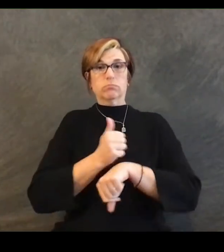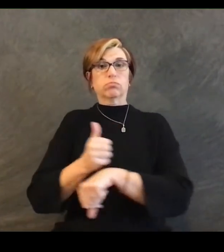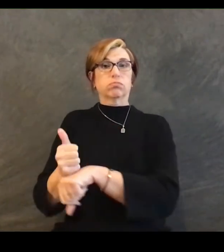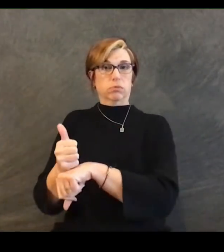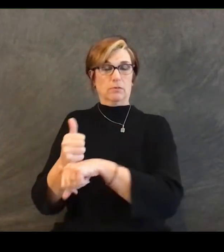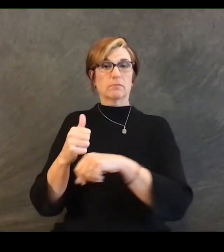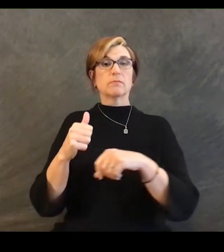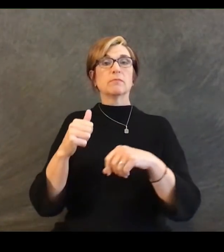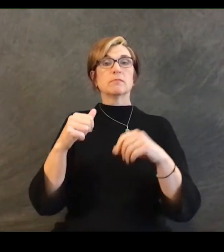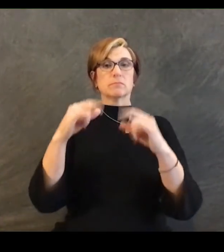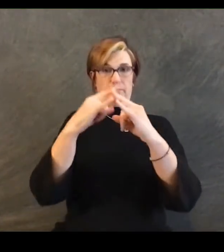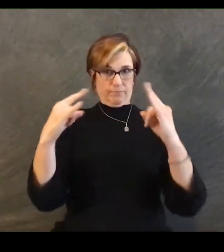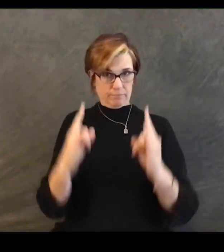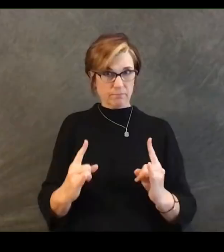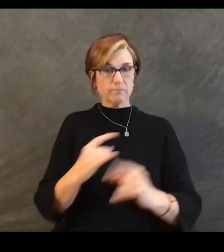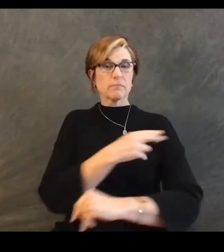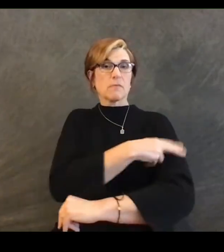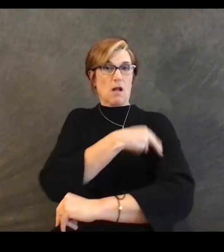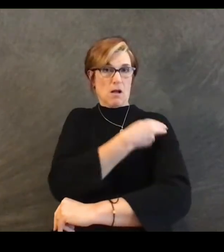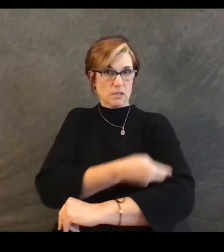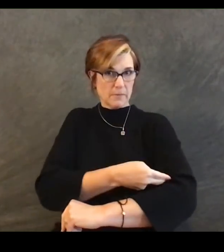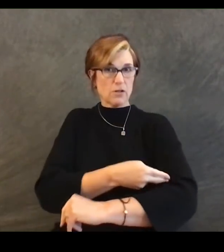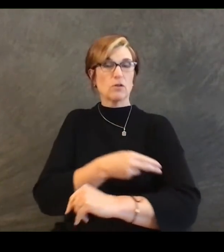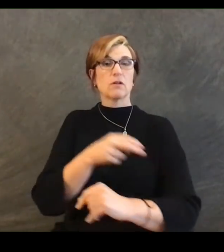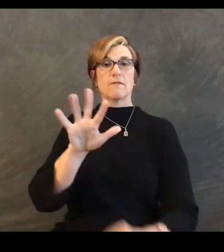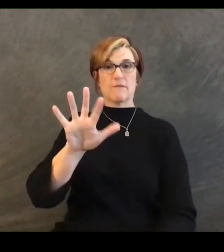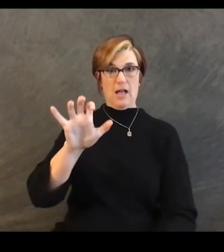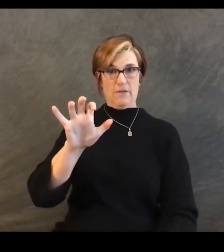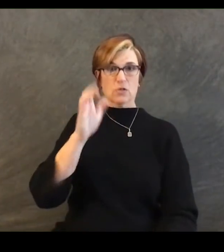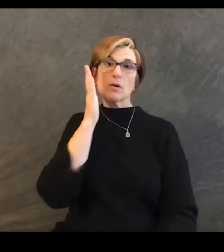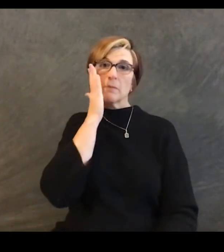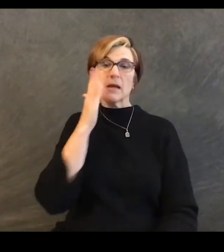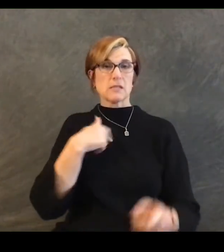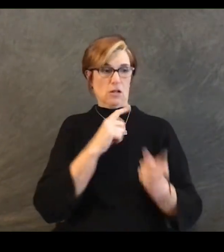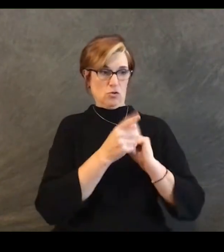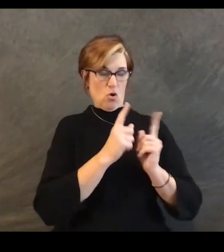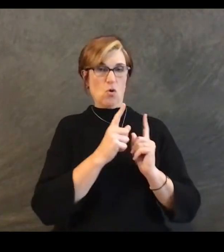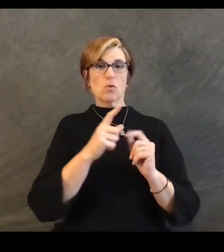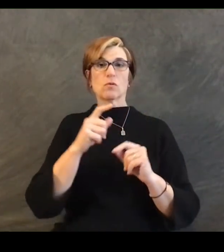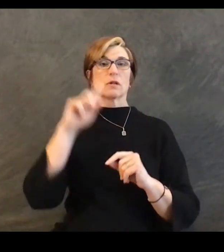I've been talking with the Governor John bel Edwards and the Army Corps of